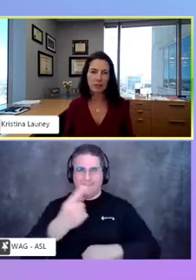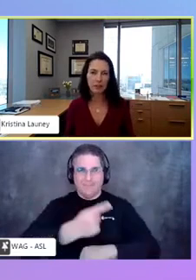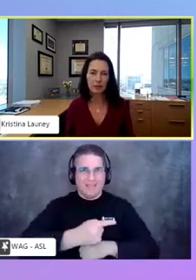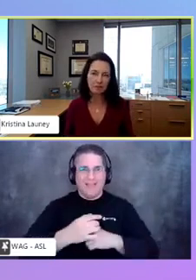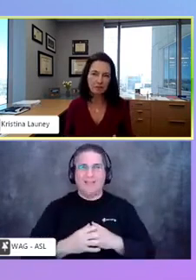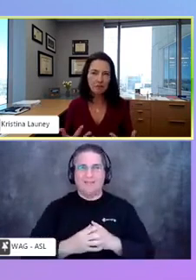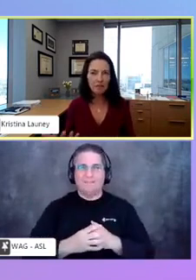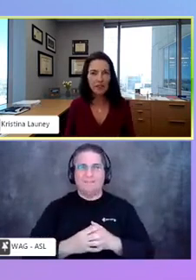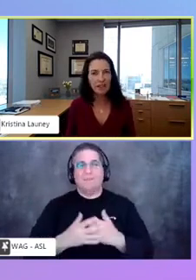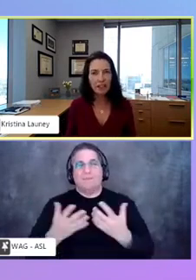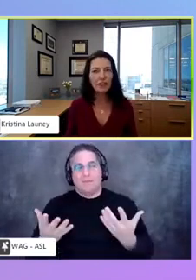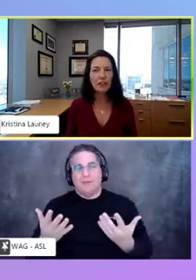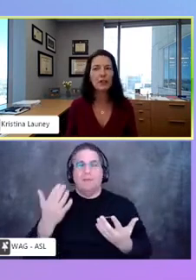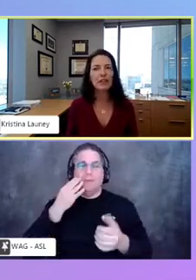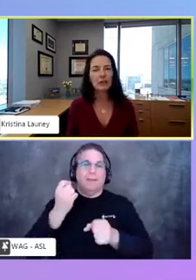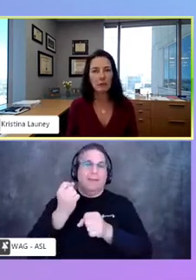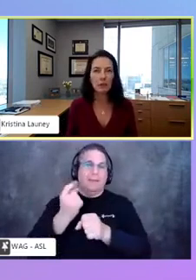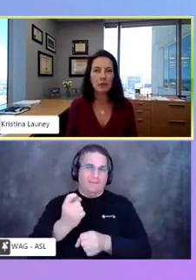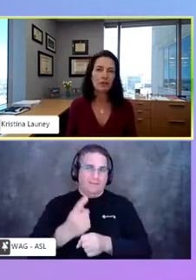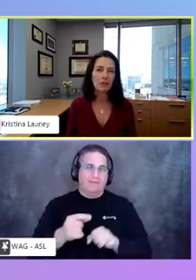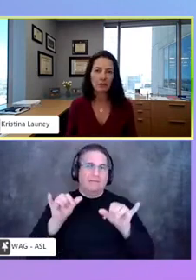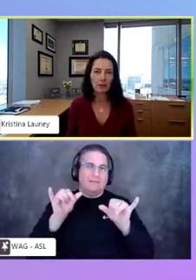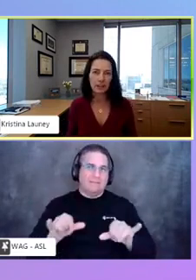There you go. What are we